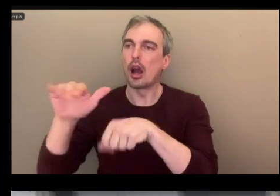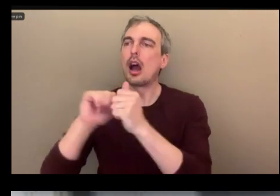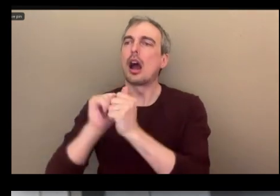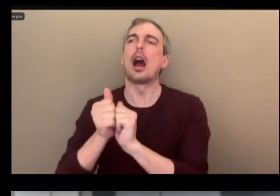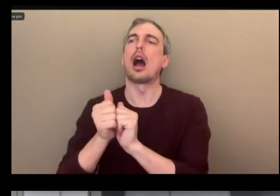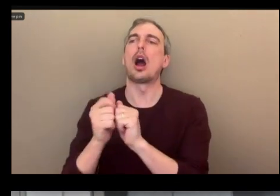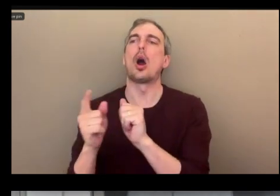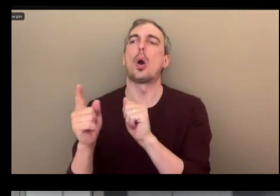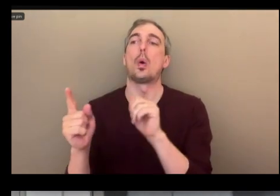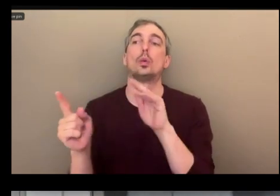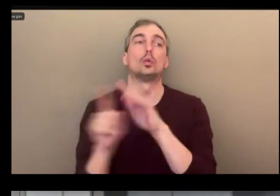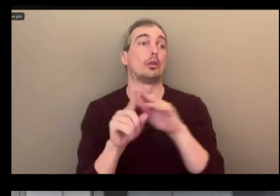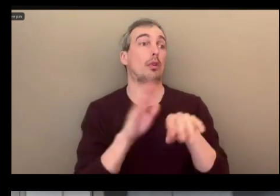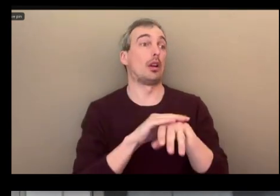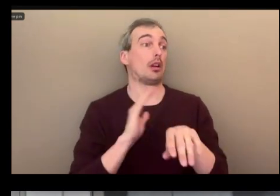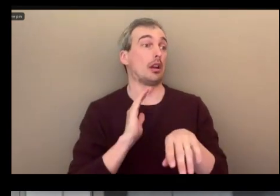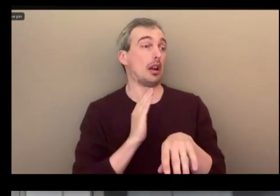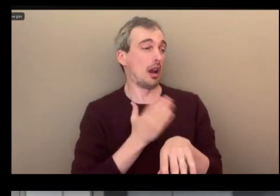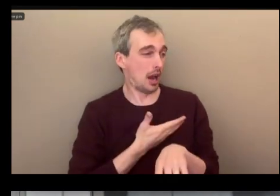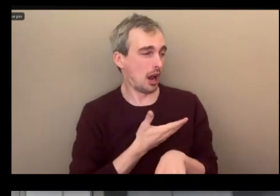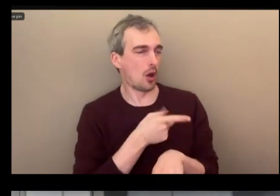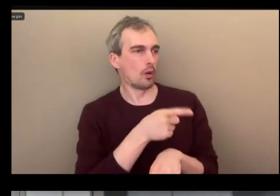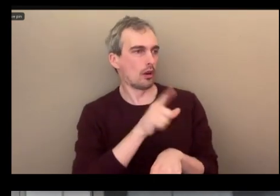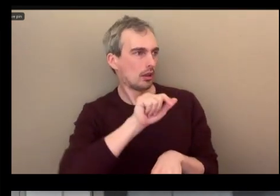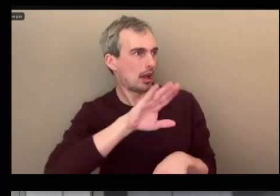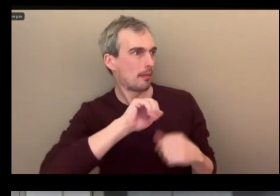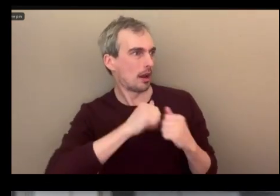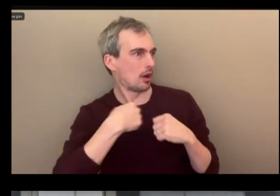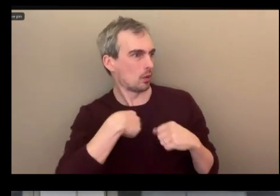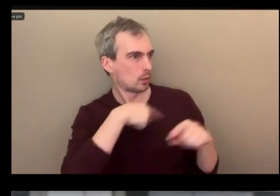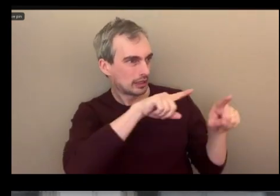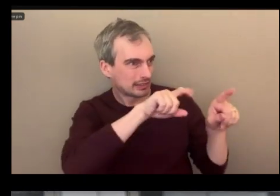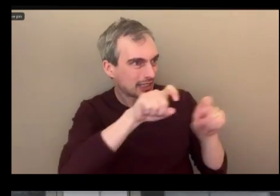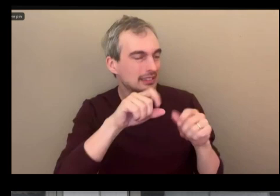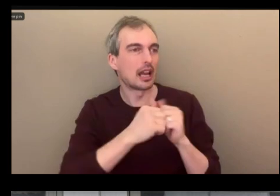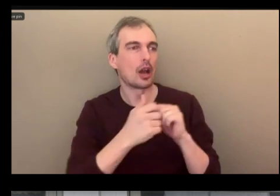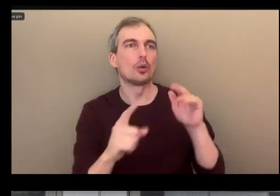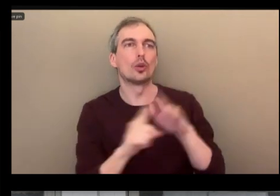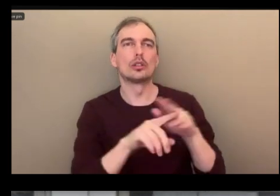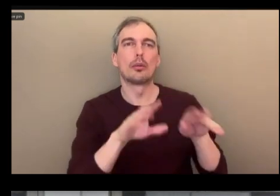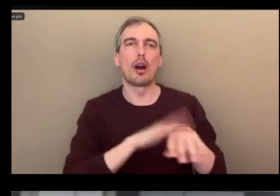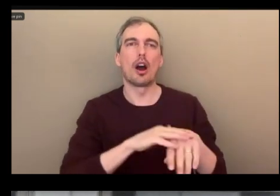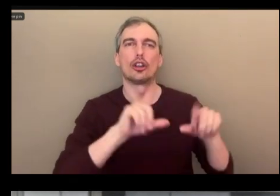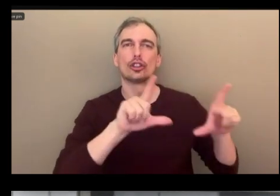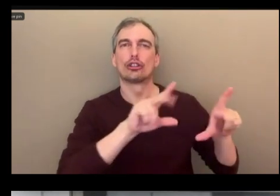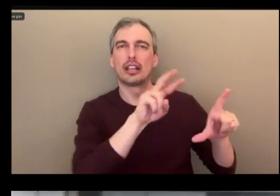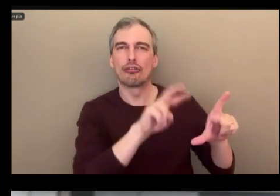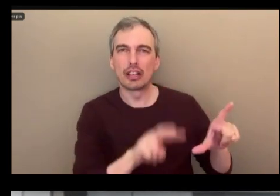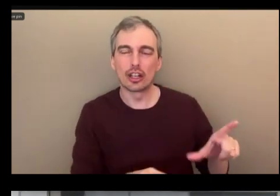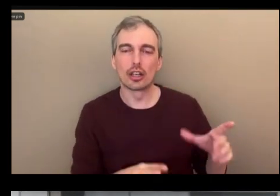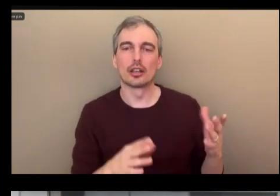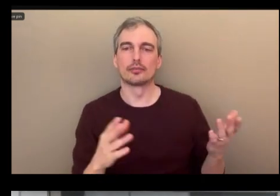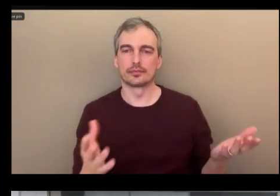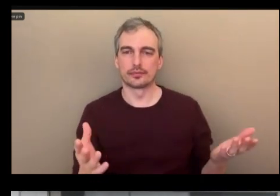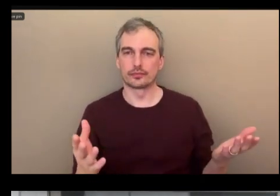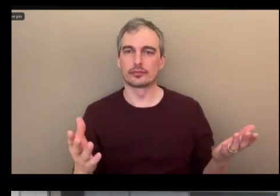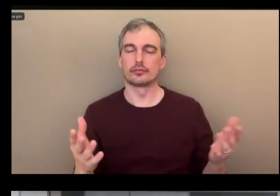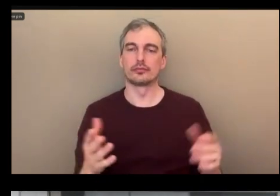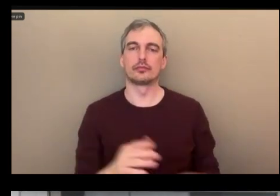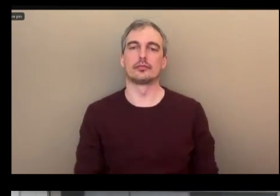And again, why we have done this, and I will stress this time and time again this is all part of Verizon's commitment and investment into accessibility.